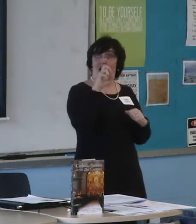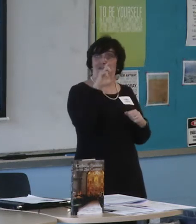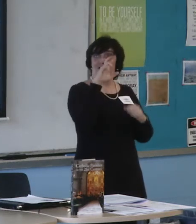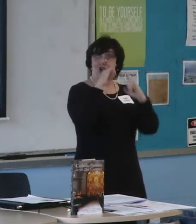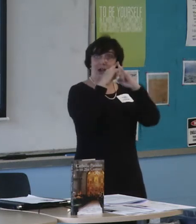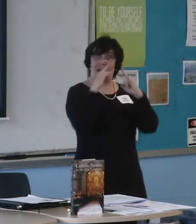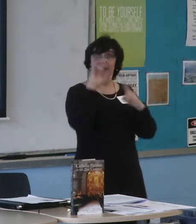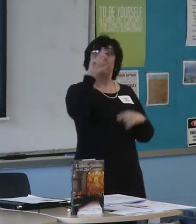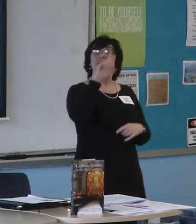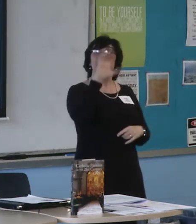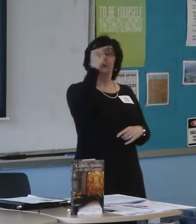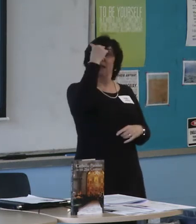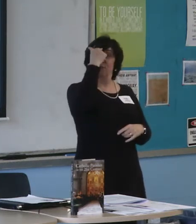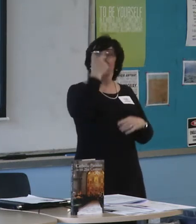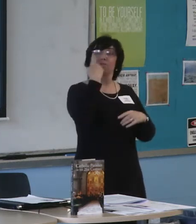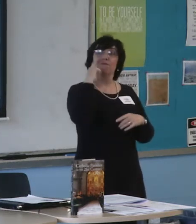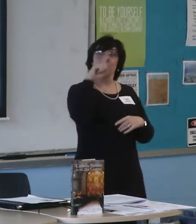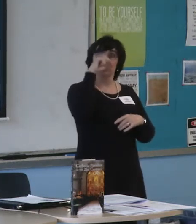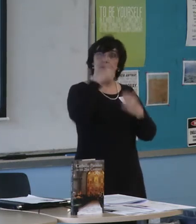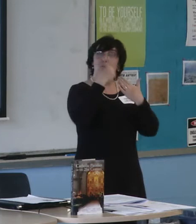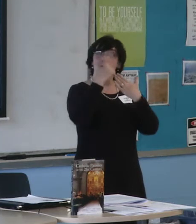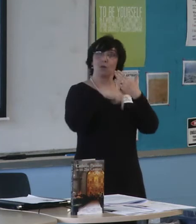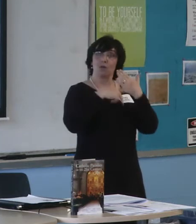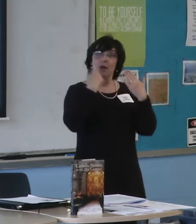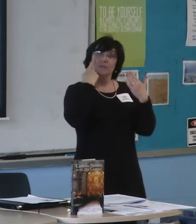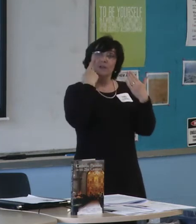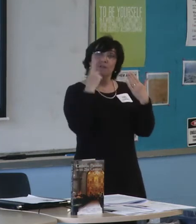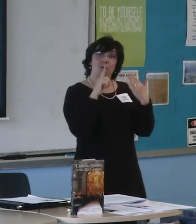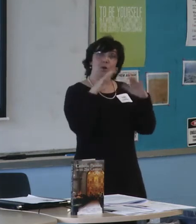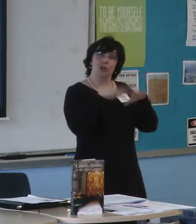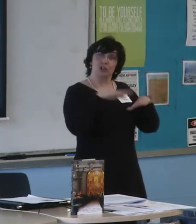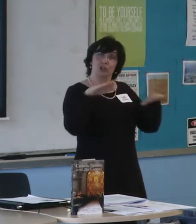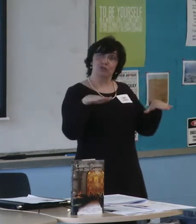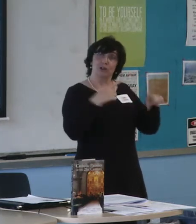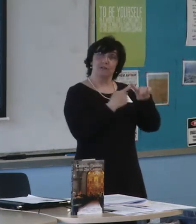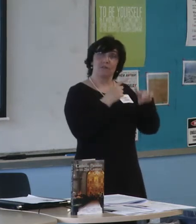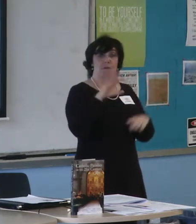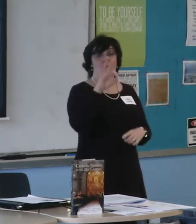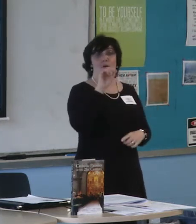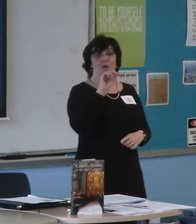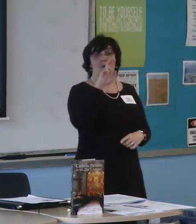DC government on summer programs for children from Forest Haven, so it